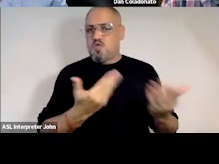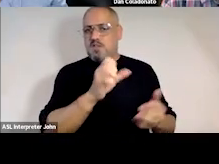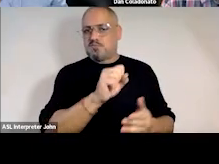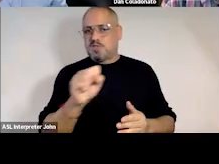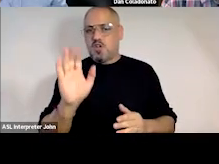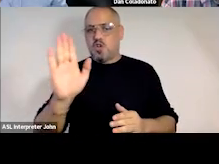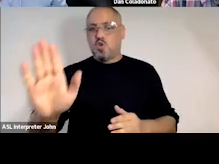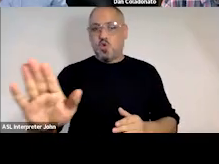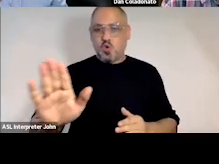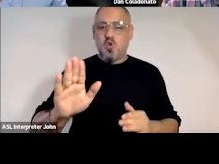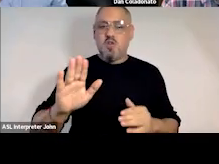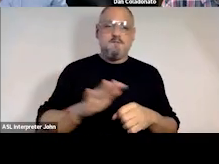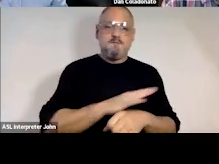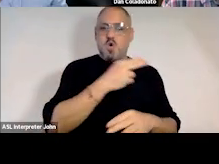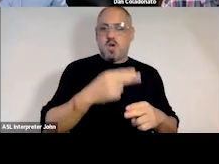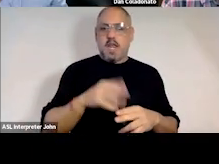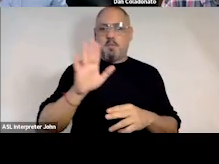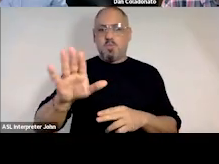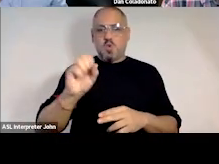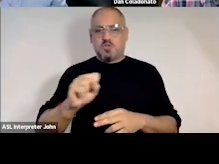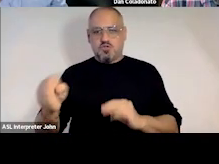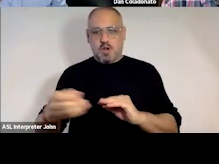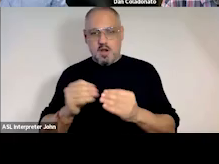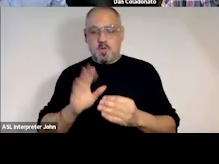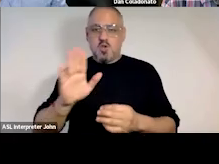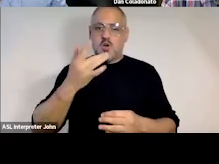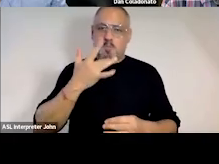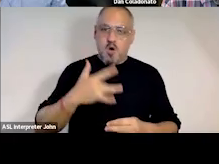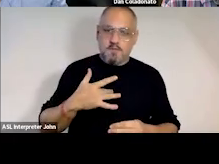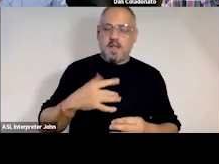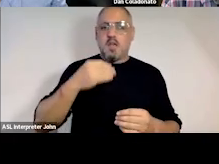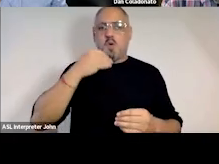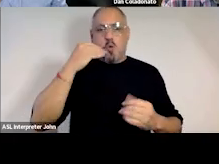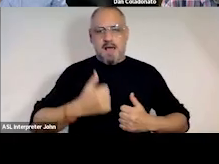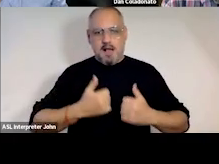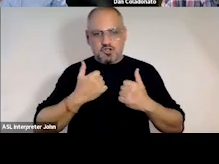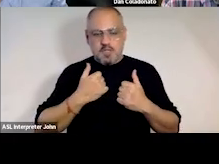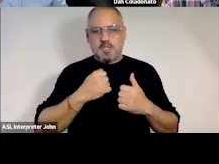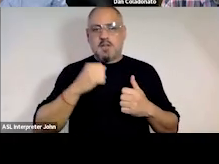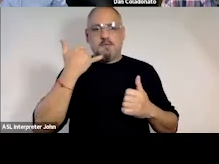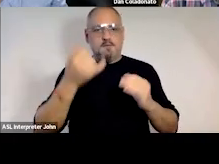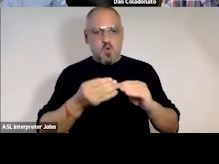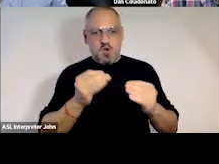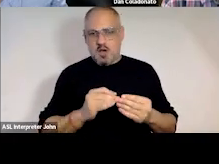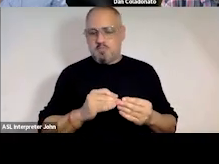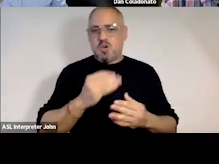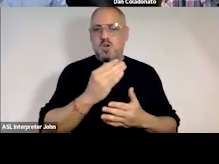with your full name, your Social Security number, your date of birth, your home address, and phone number in section one.